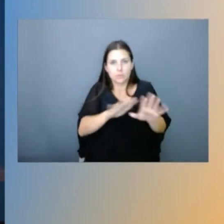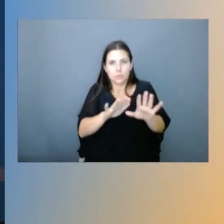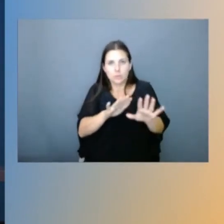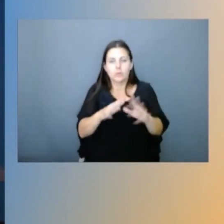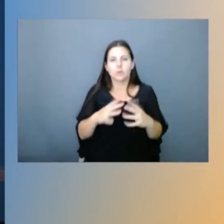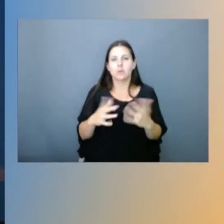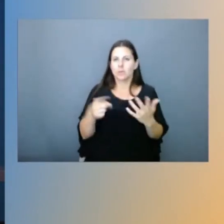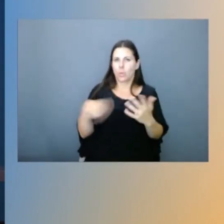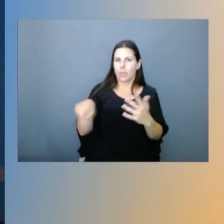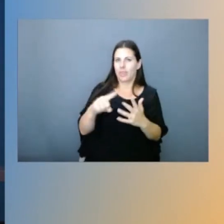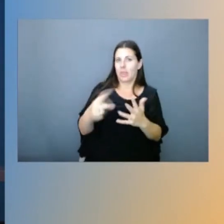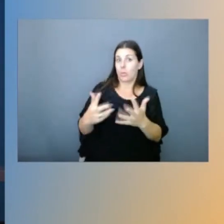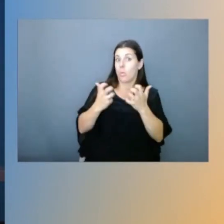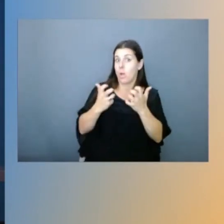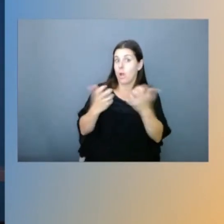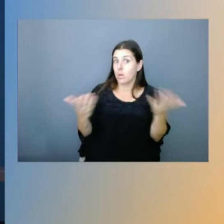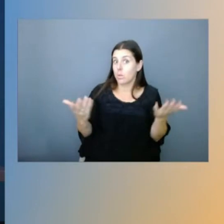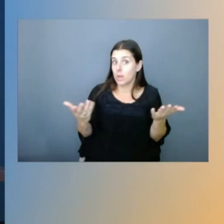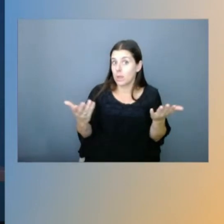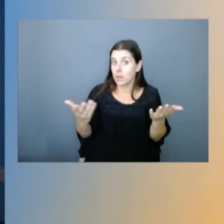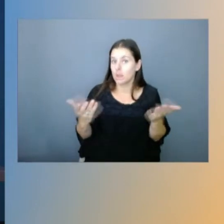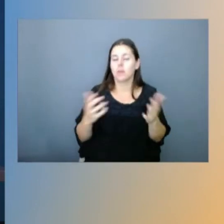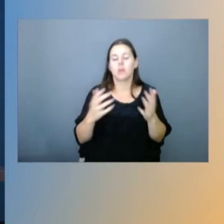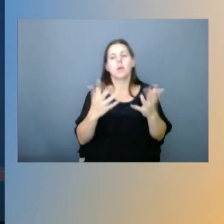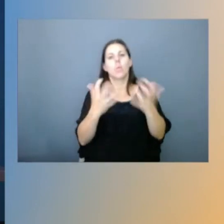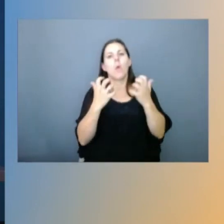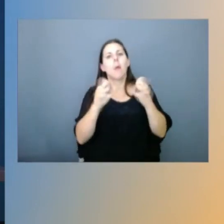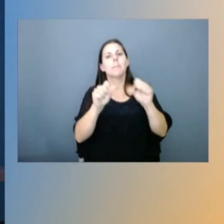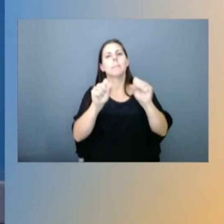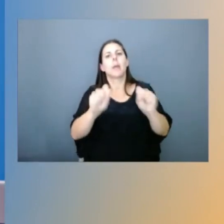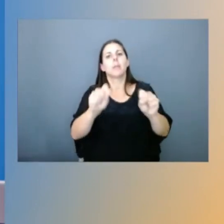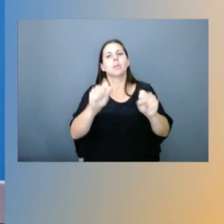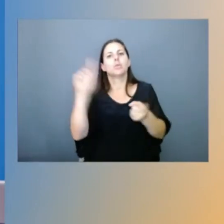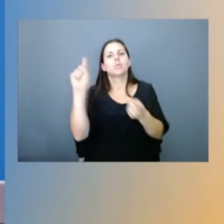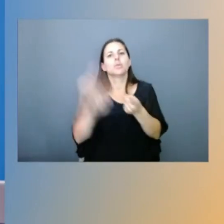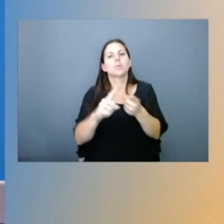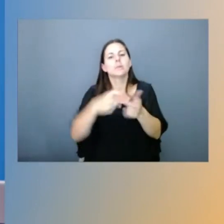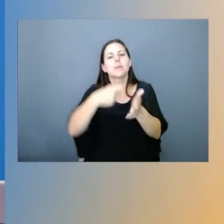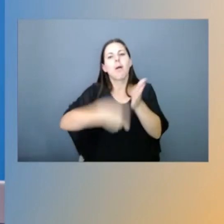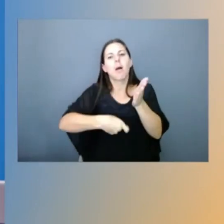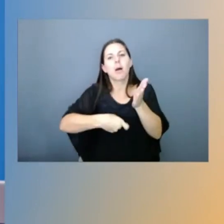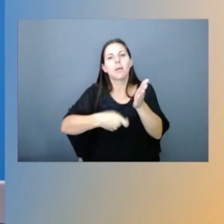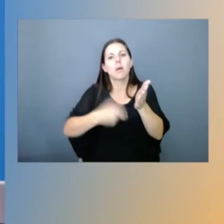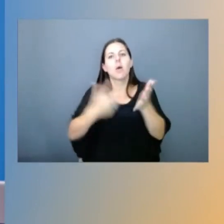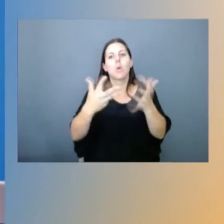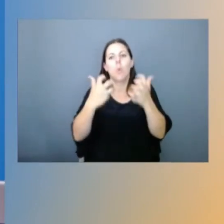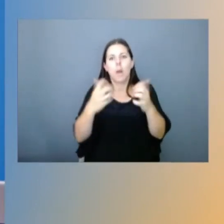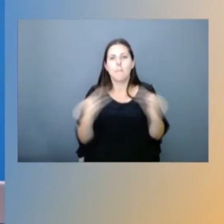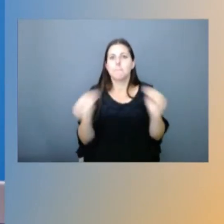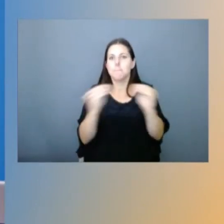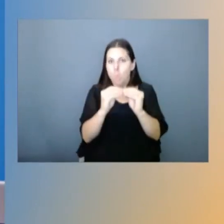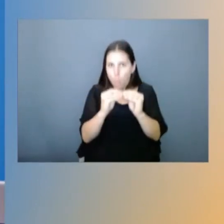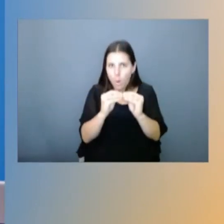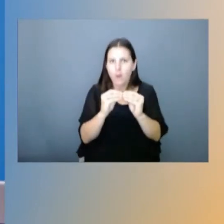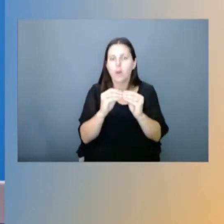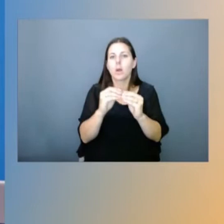is an ability for them to continue to reduce their cost, which means that they want to drive more throughput through their server, and hence,